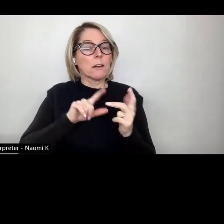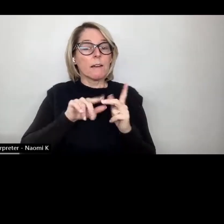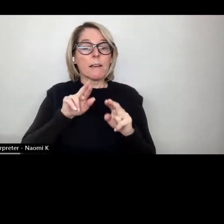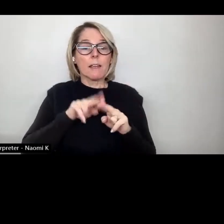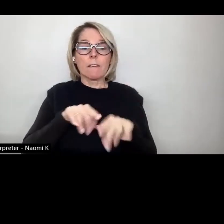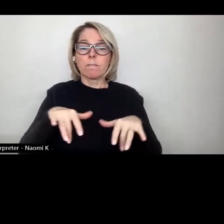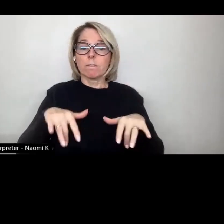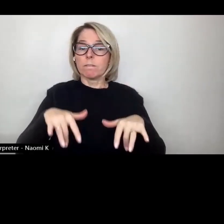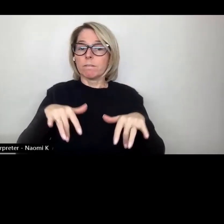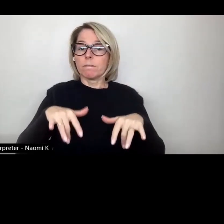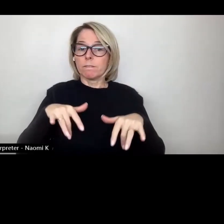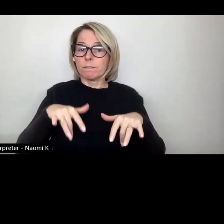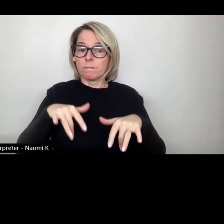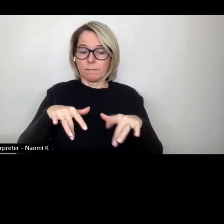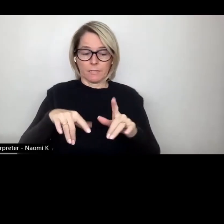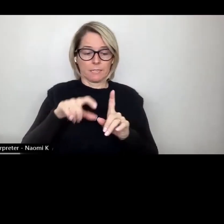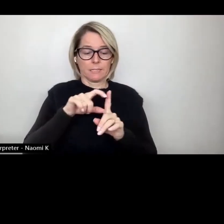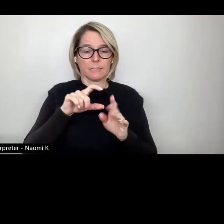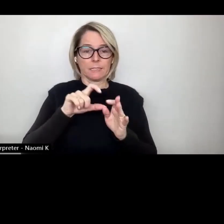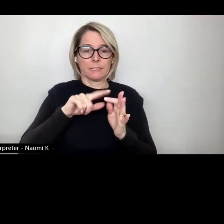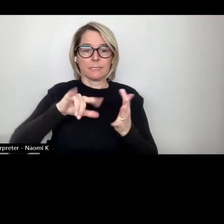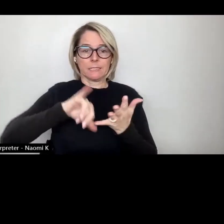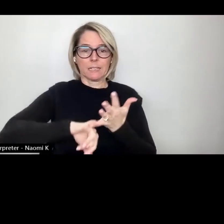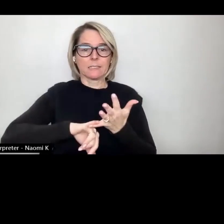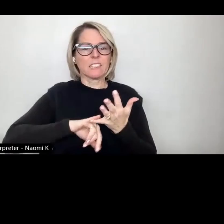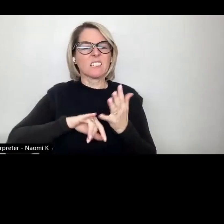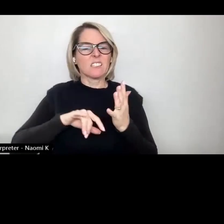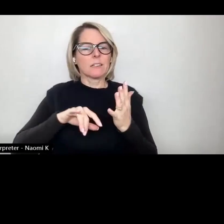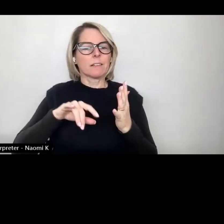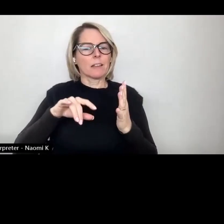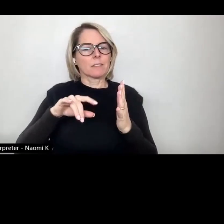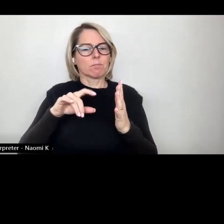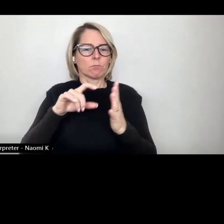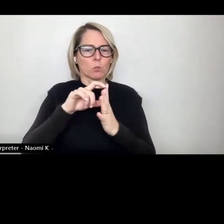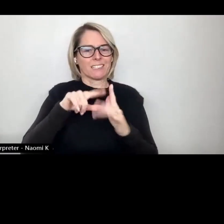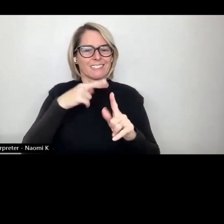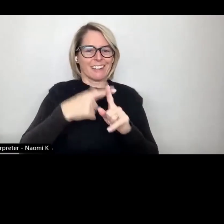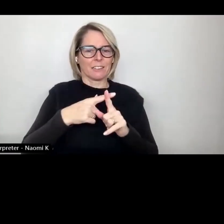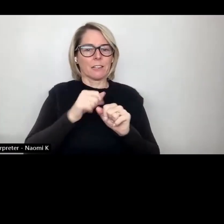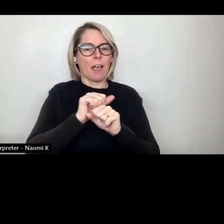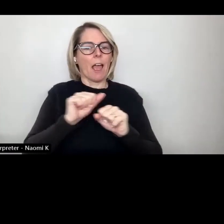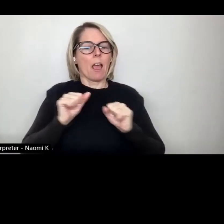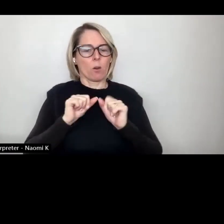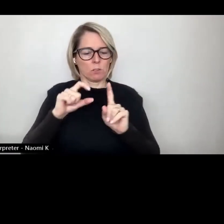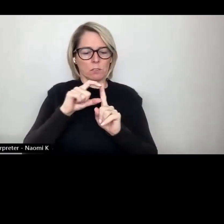DEX is the data system that we use for reporting for the program -